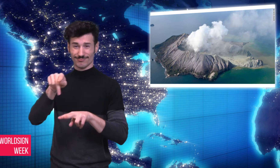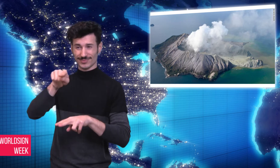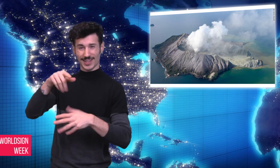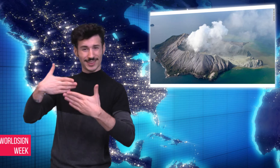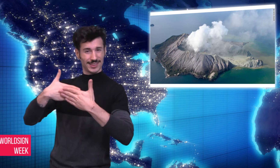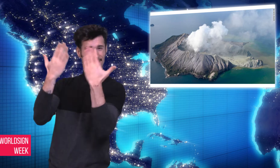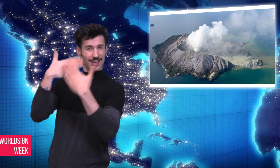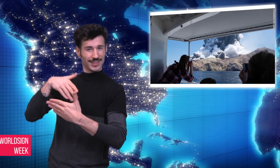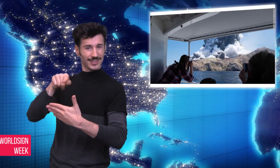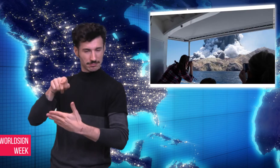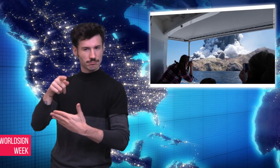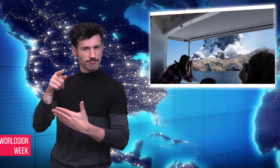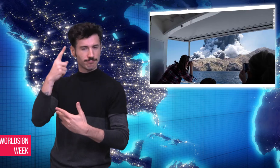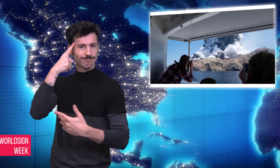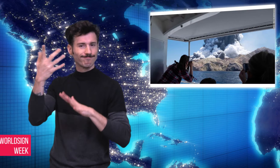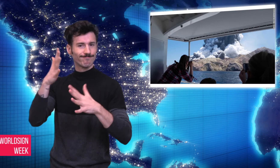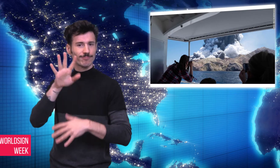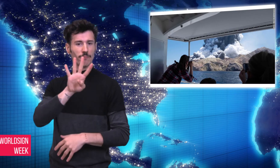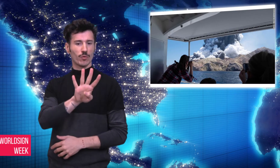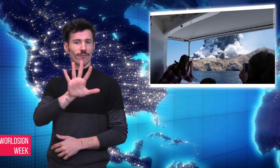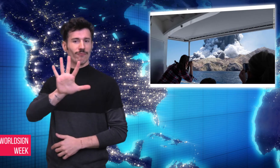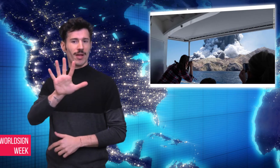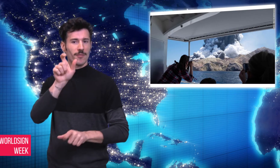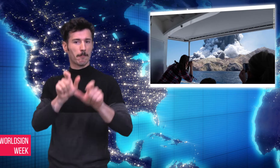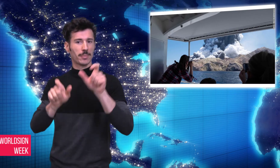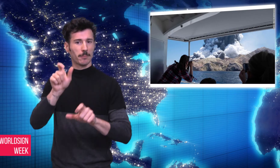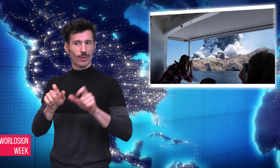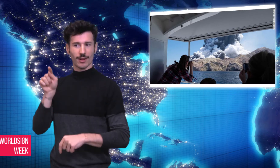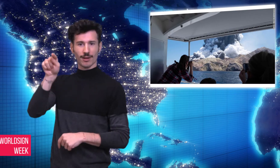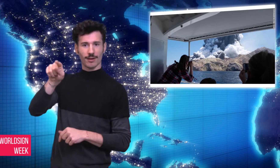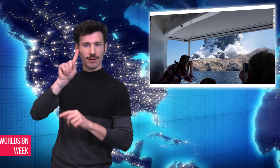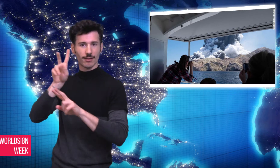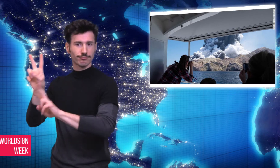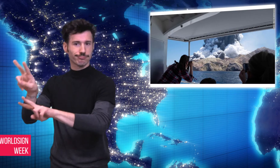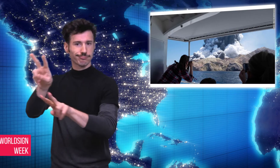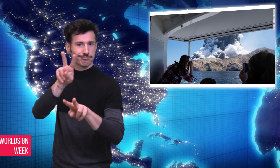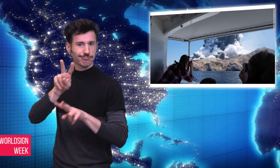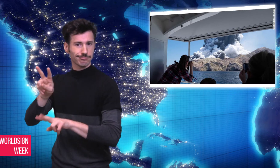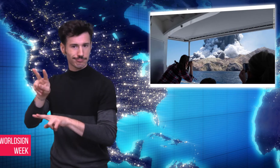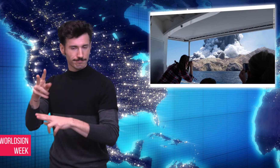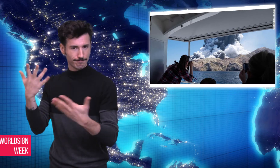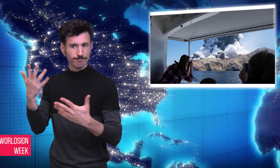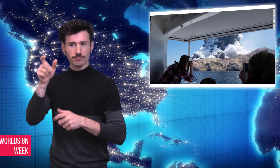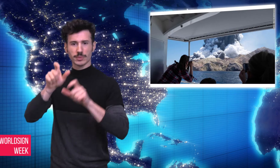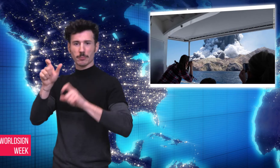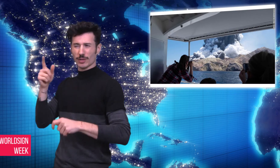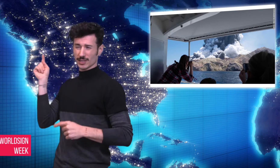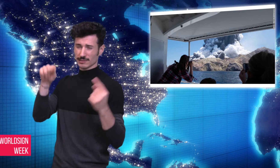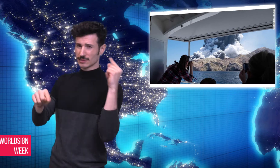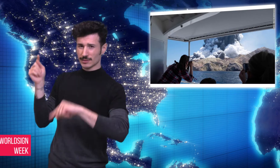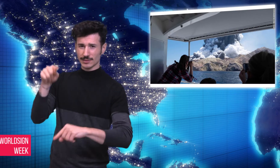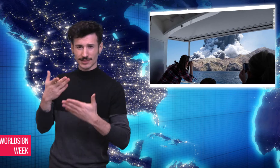condition. Some 45 people are believed to be touring the site when the eruption happened.